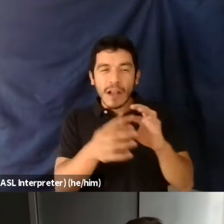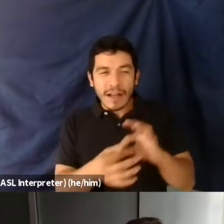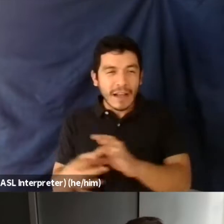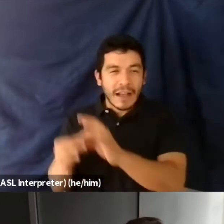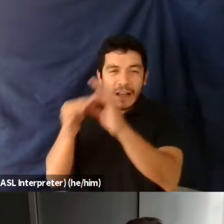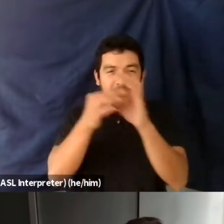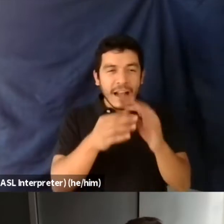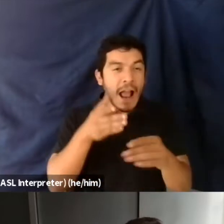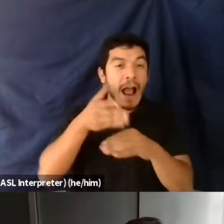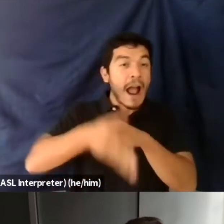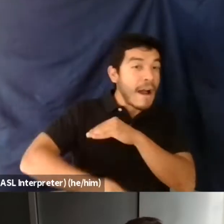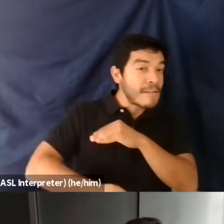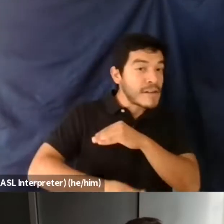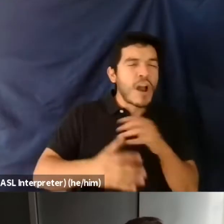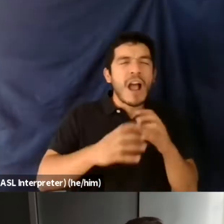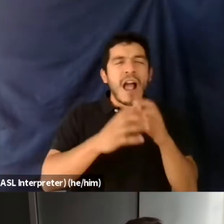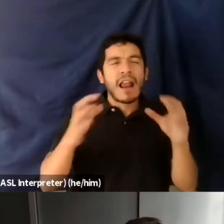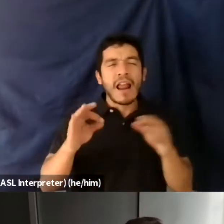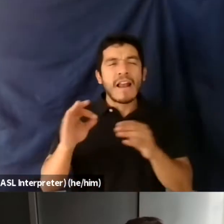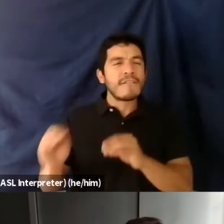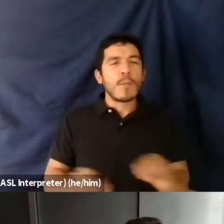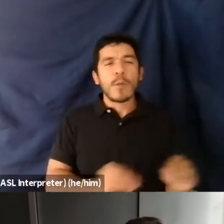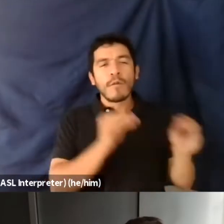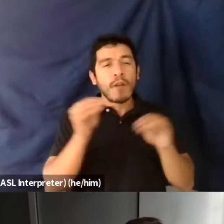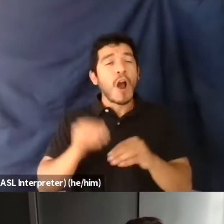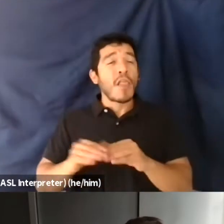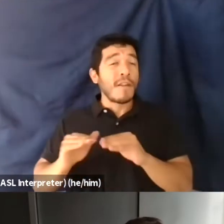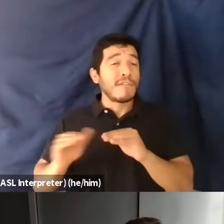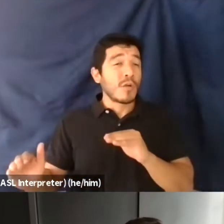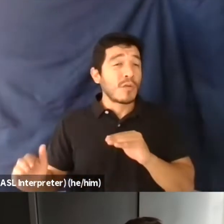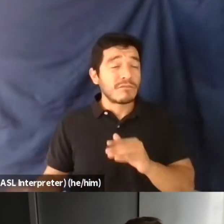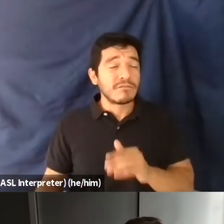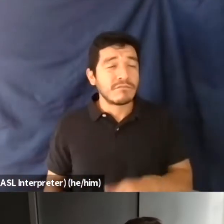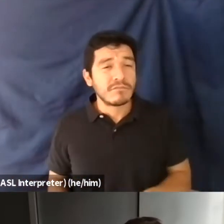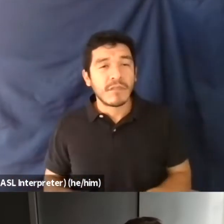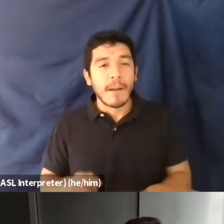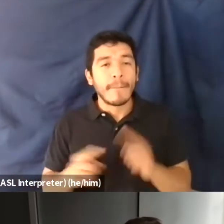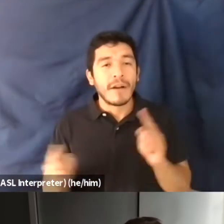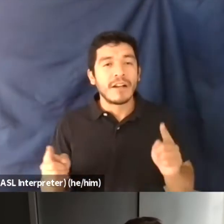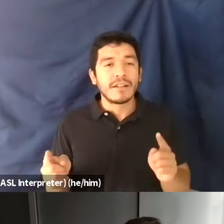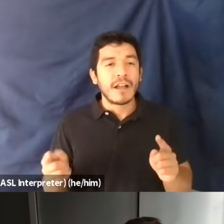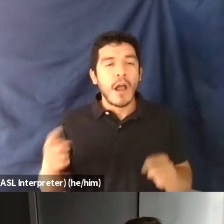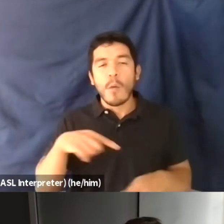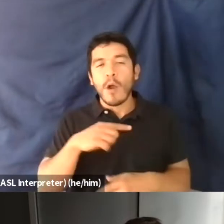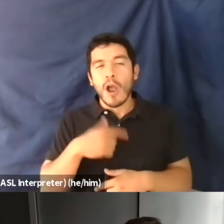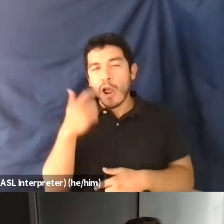So there's a lot of movements there on the floor, but the move, you know, we were looking after